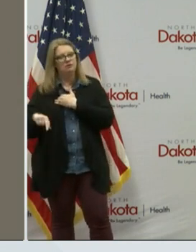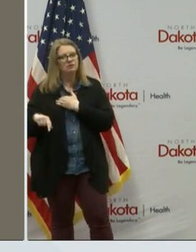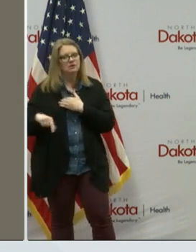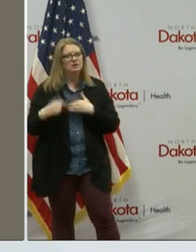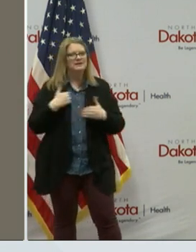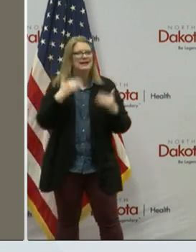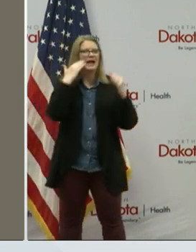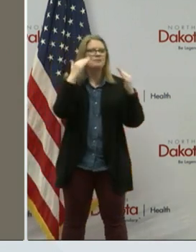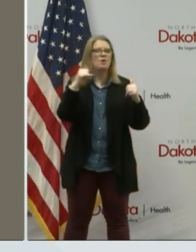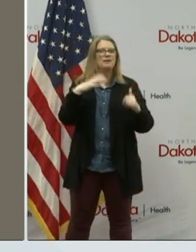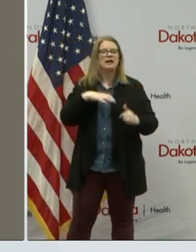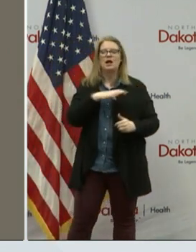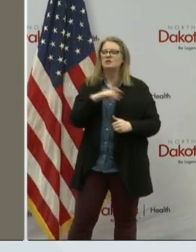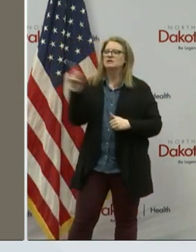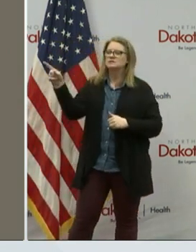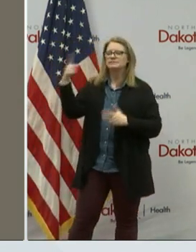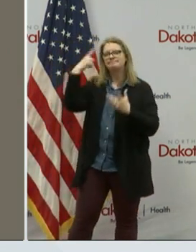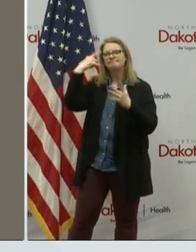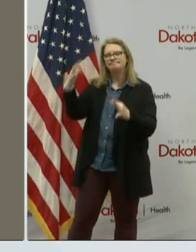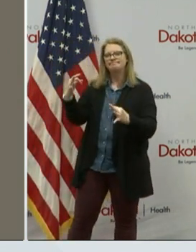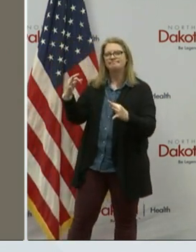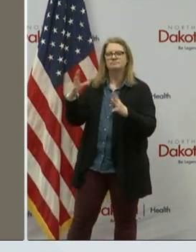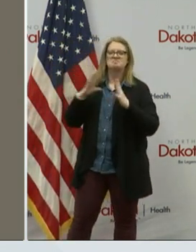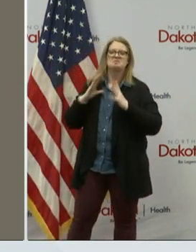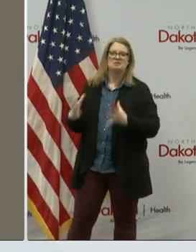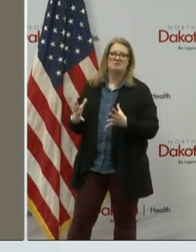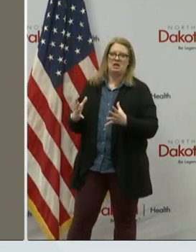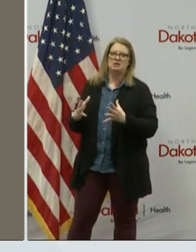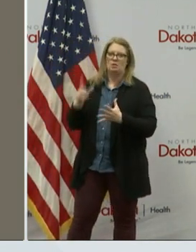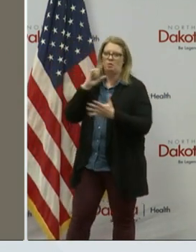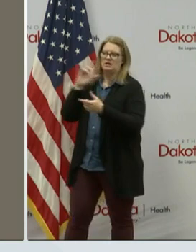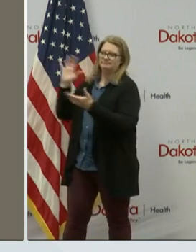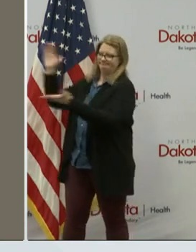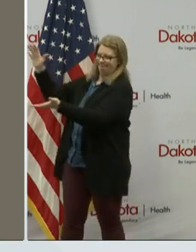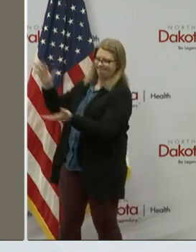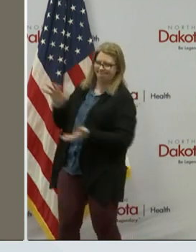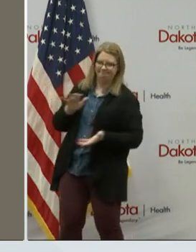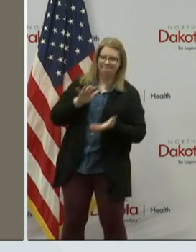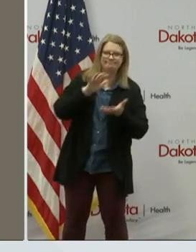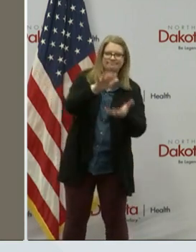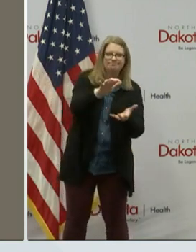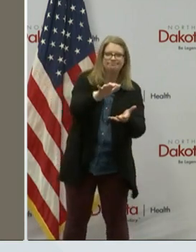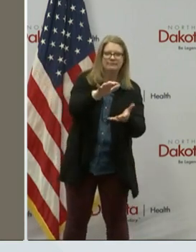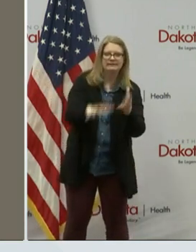UNEMPLOYMENT SYSTEM. SO REALLY SMART PROGRAM, AND I